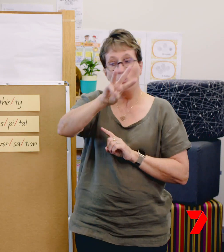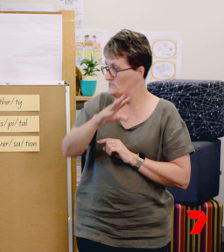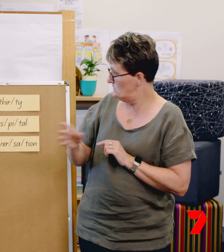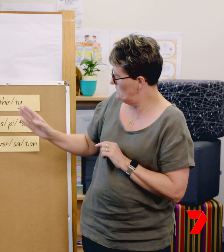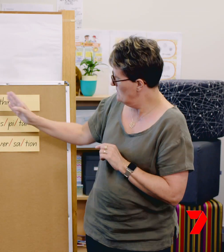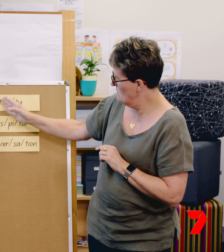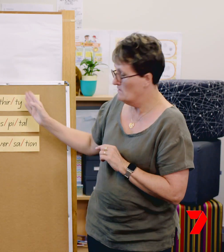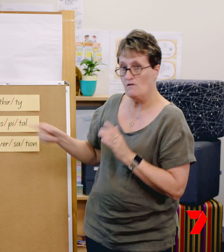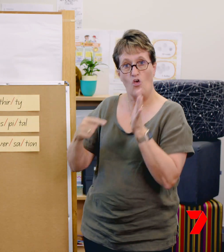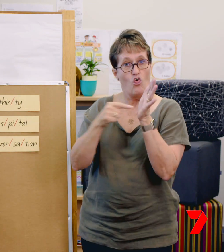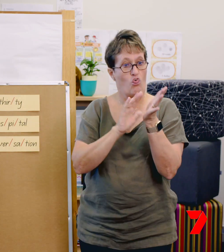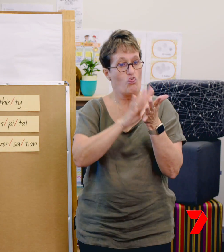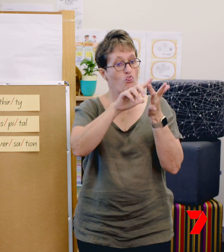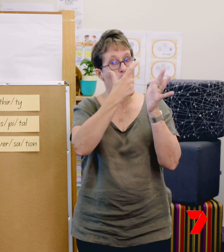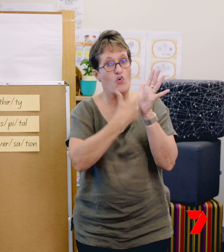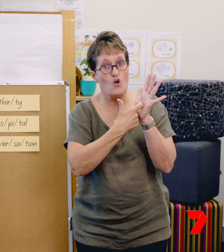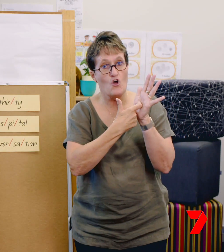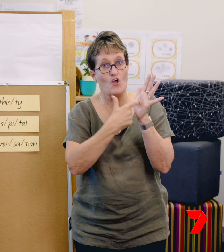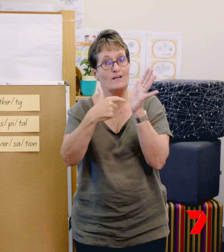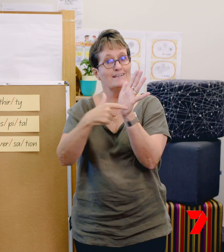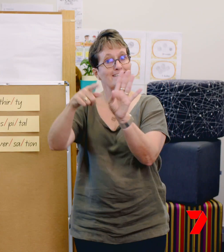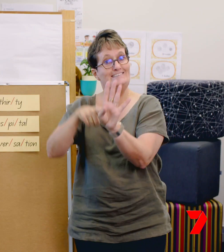with two syllables: Thir-ty! [claps]